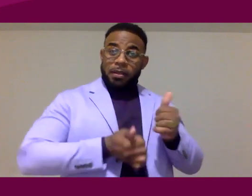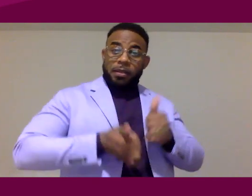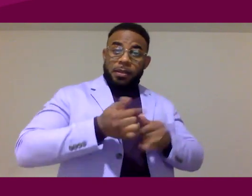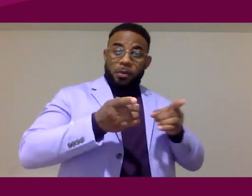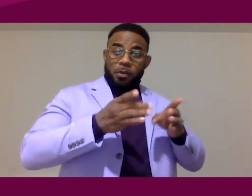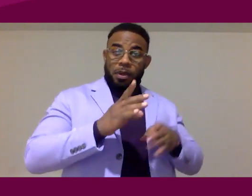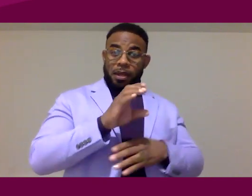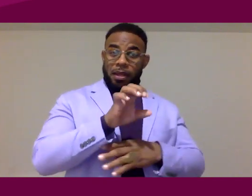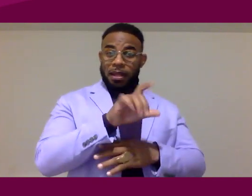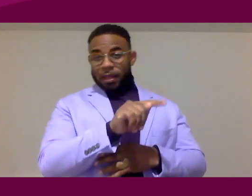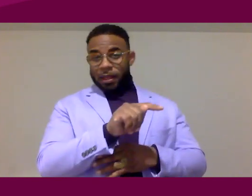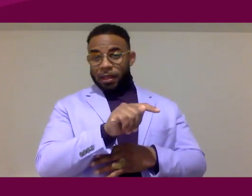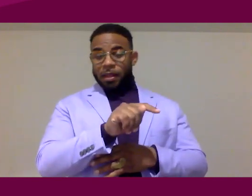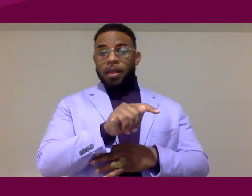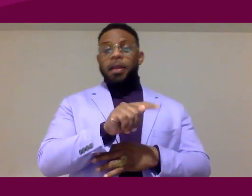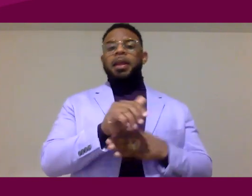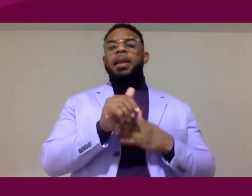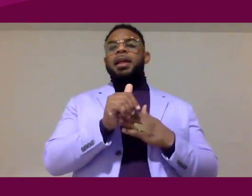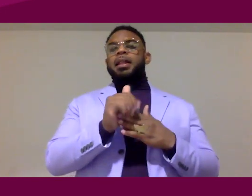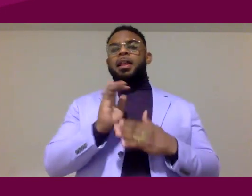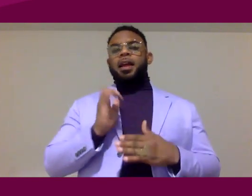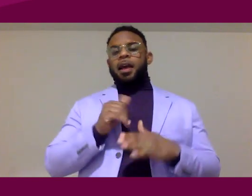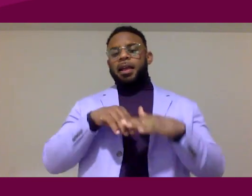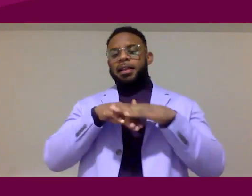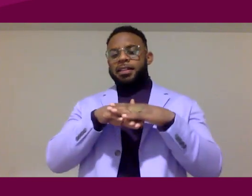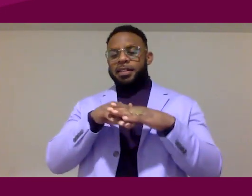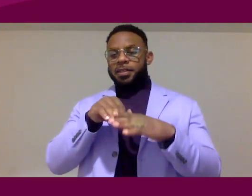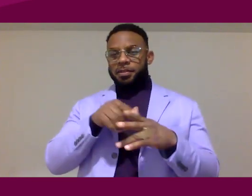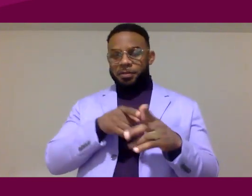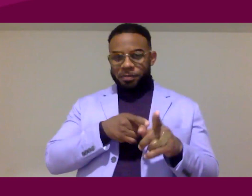Kat Zigmont, who leads our accessibility division today.